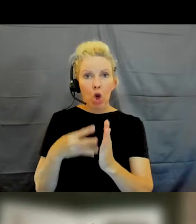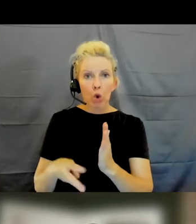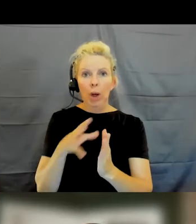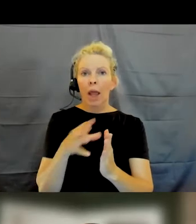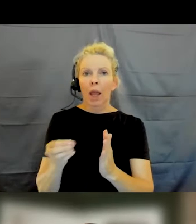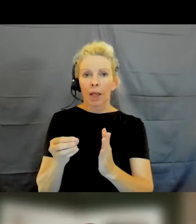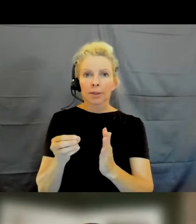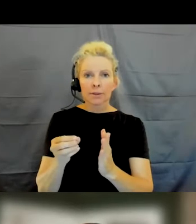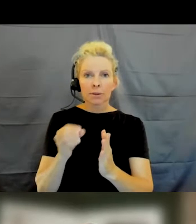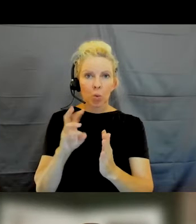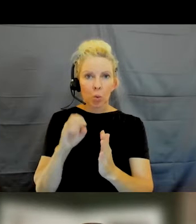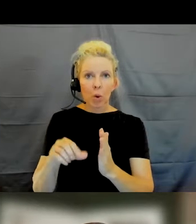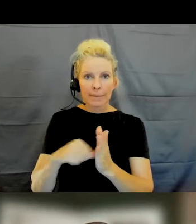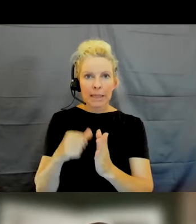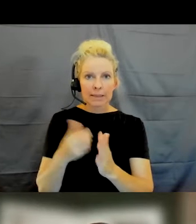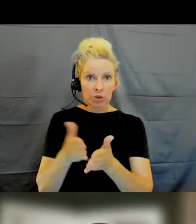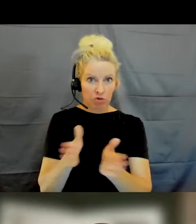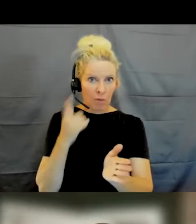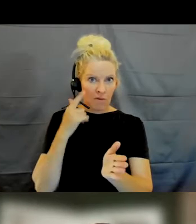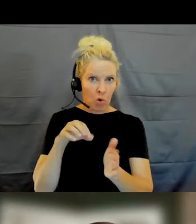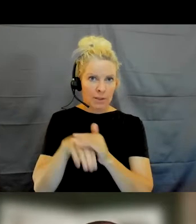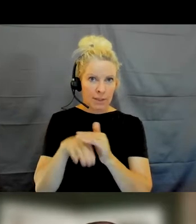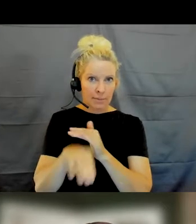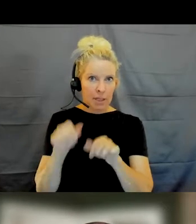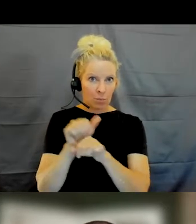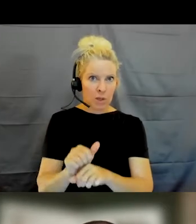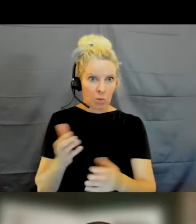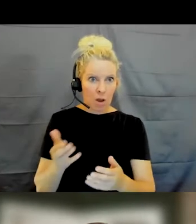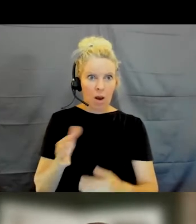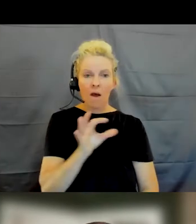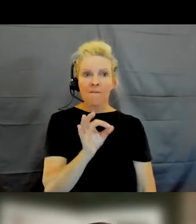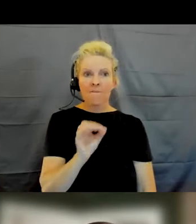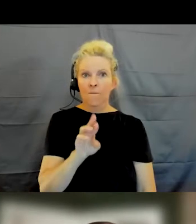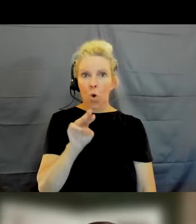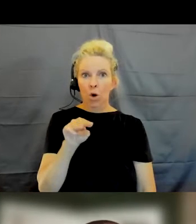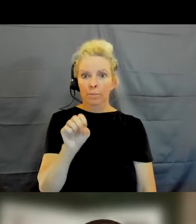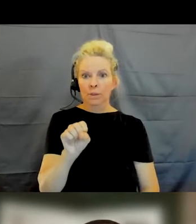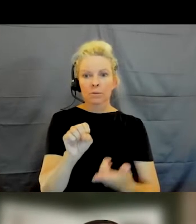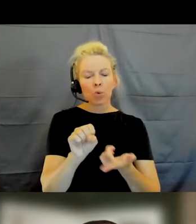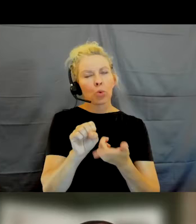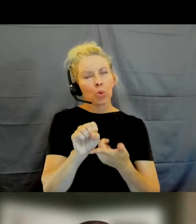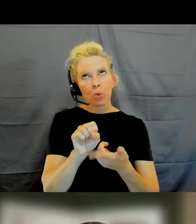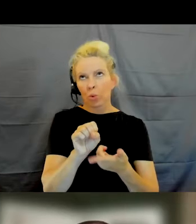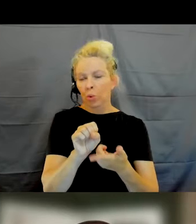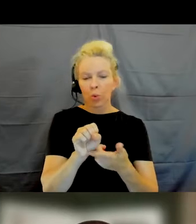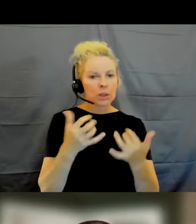for accessibility practices, is formed, forms. I have no idea why this is still a problem, but